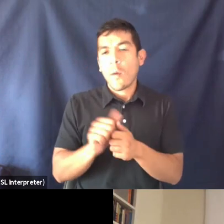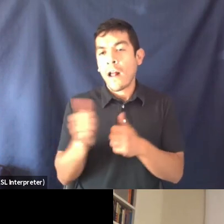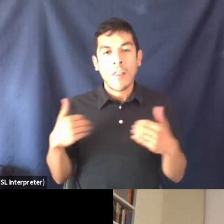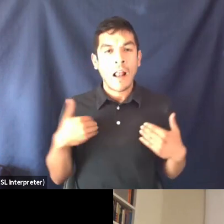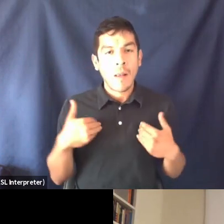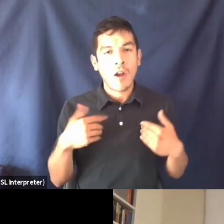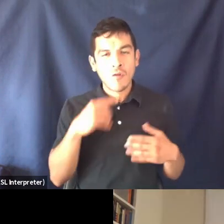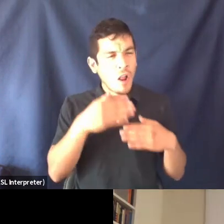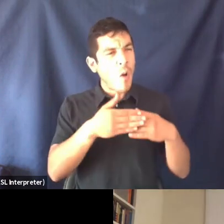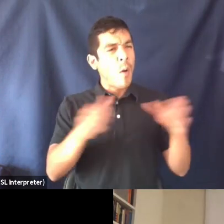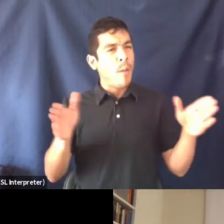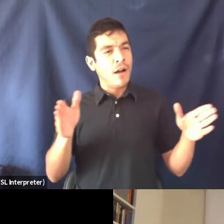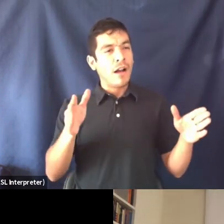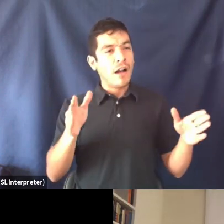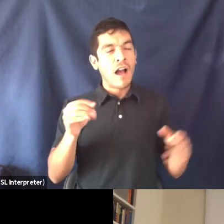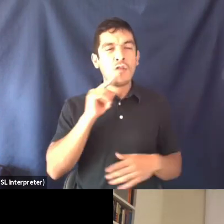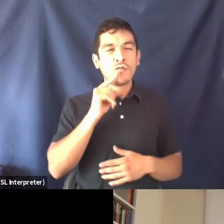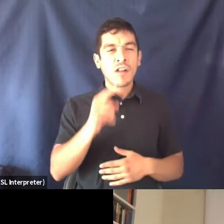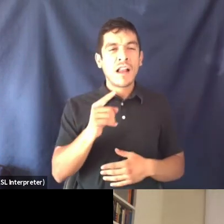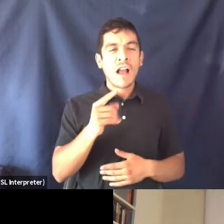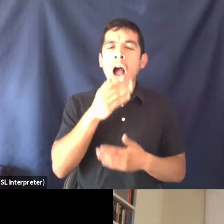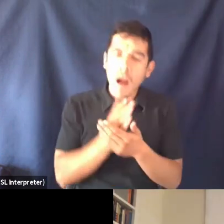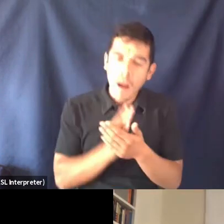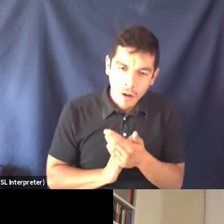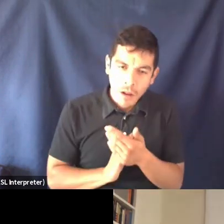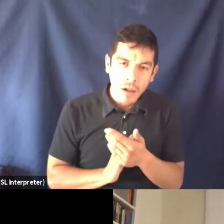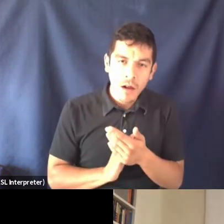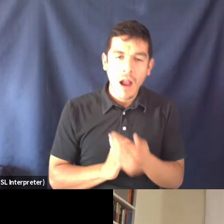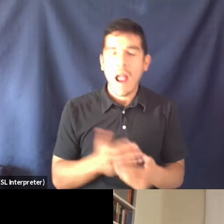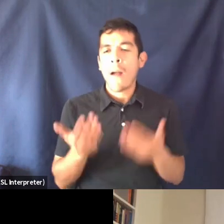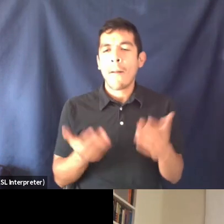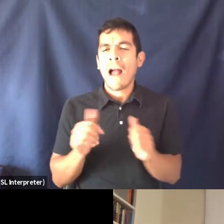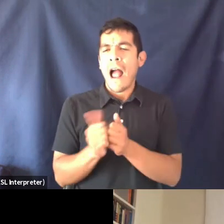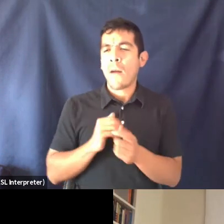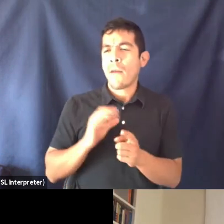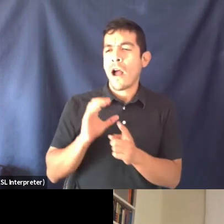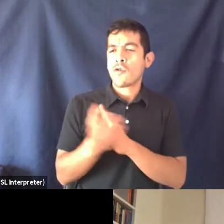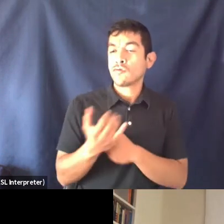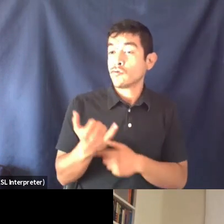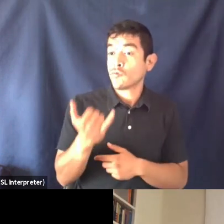Oh, maybe my culture or how my culture developed got it wrong in terms of how to integrate.